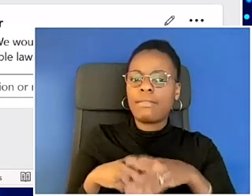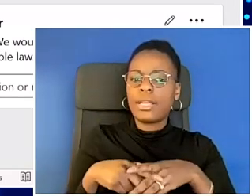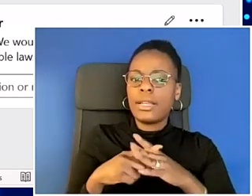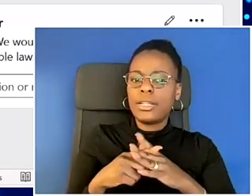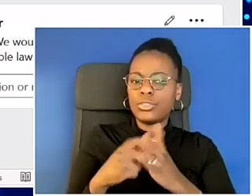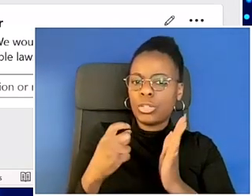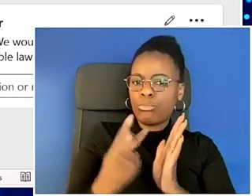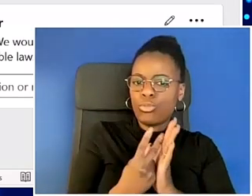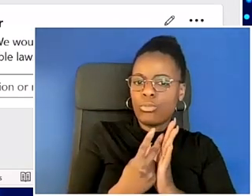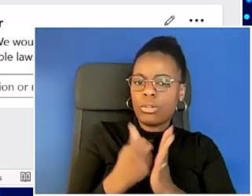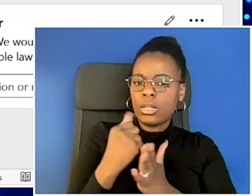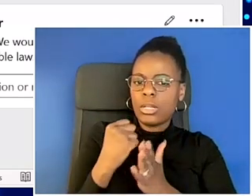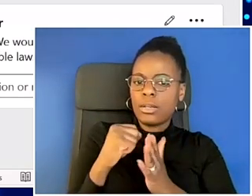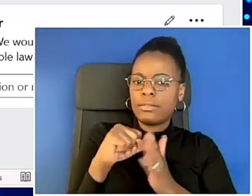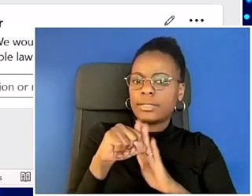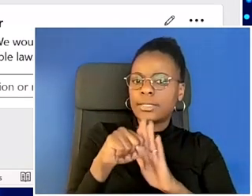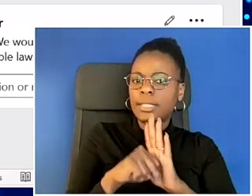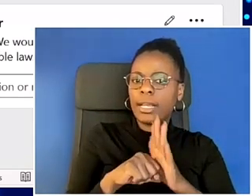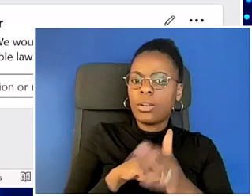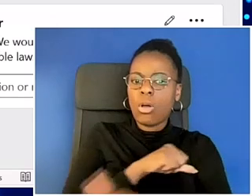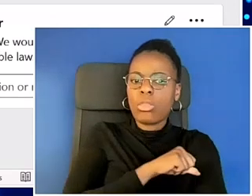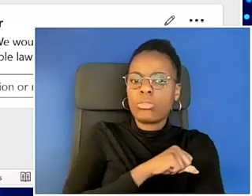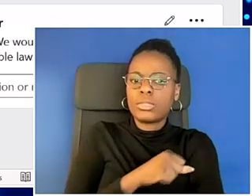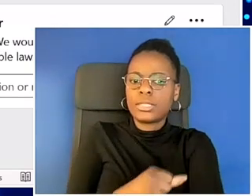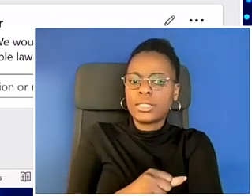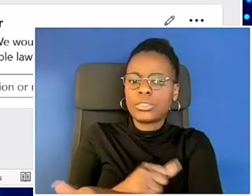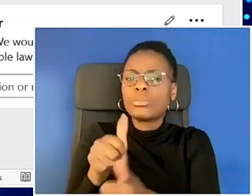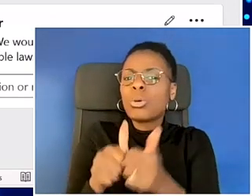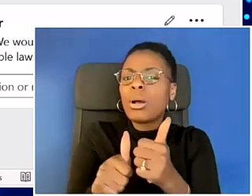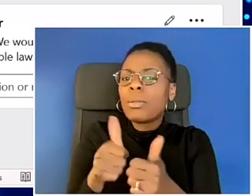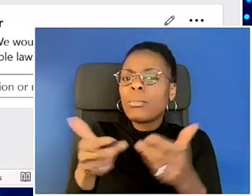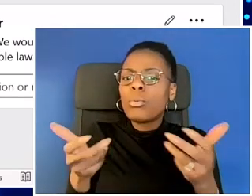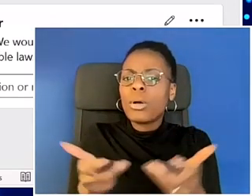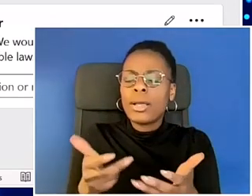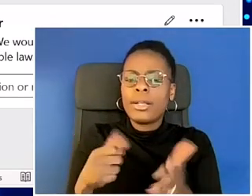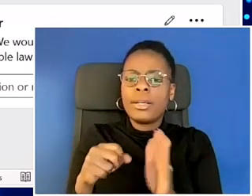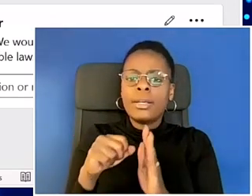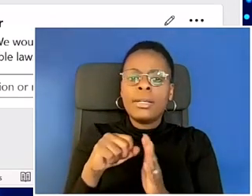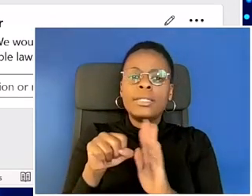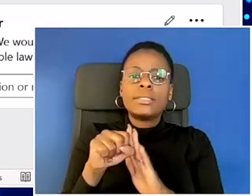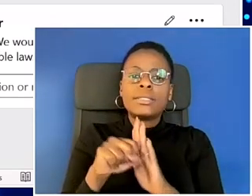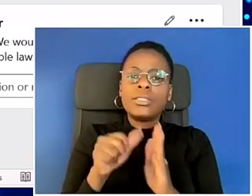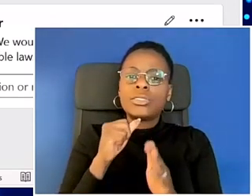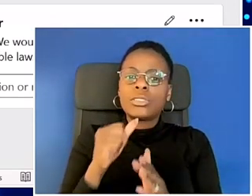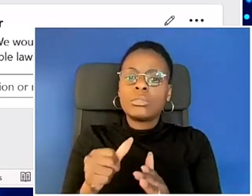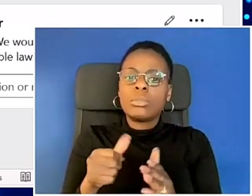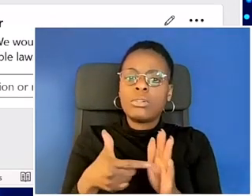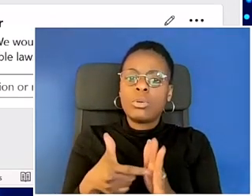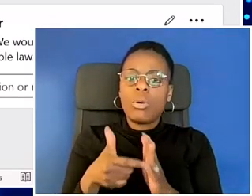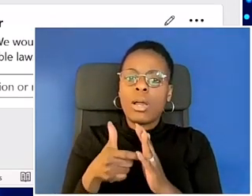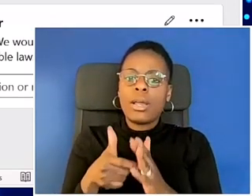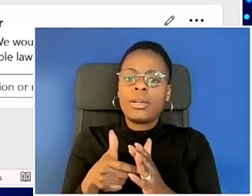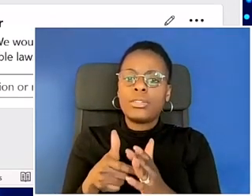sentence, is that states shouldn't have to be required to approve schools through a state authorization reciprocity agreement